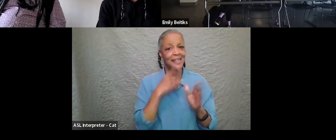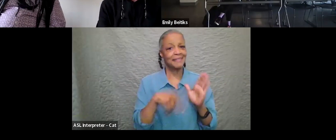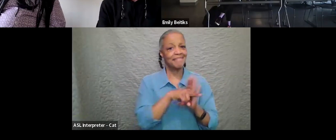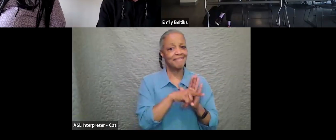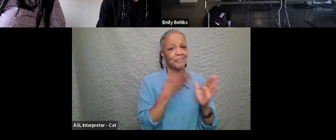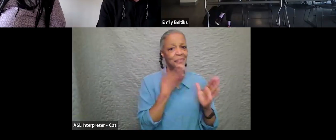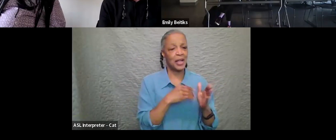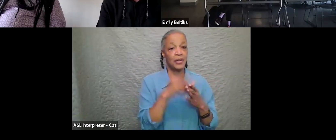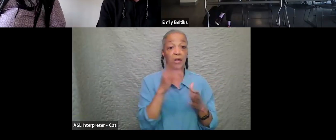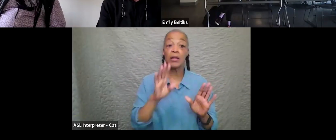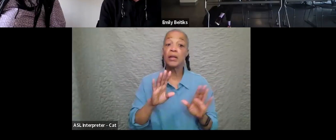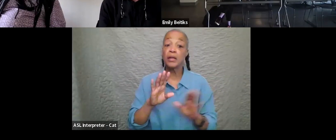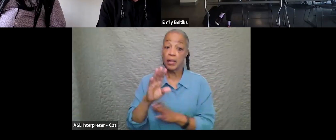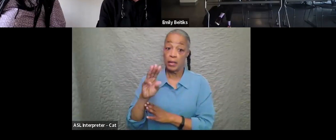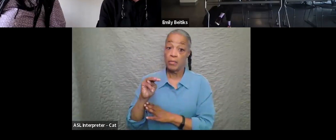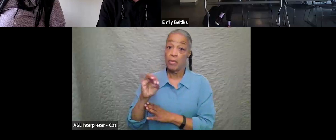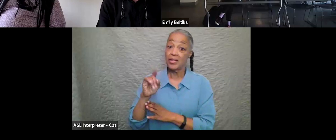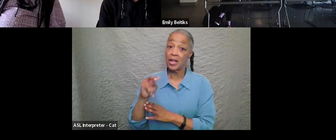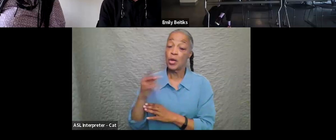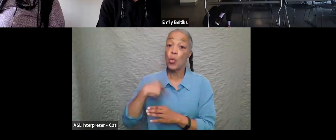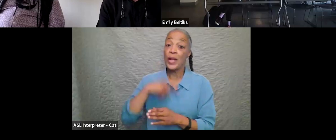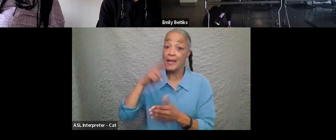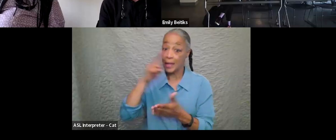Like, we do need research. We do need to continue to look into things.